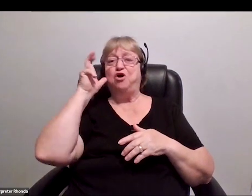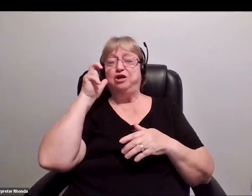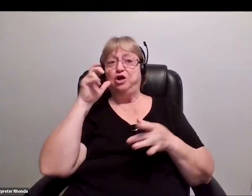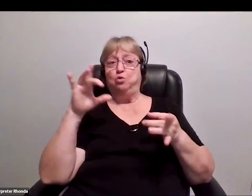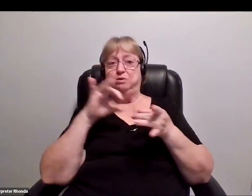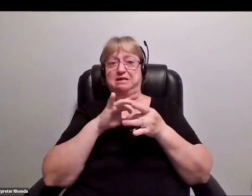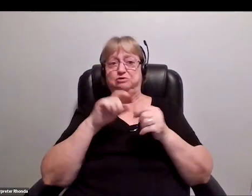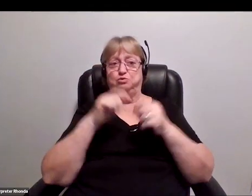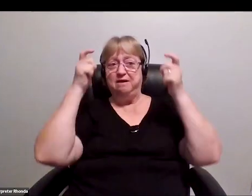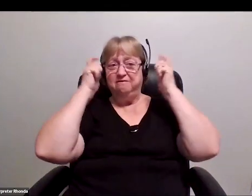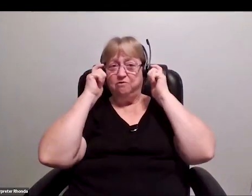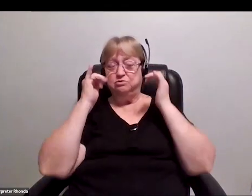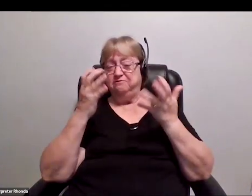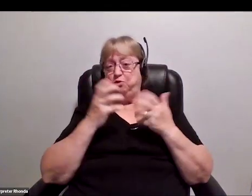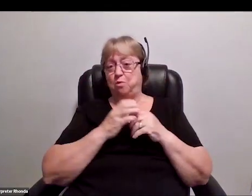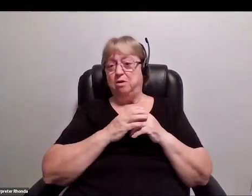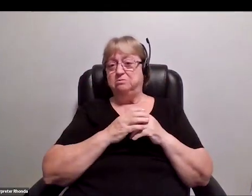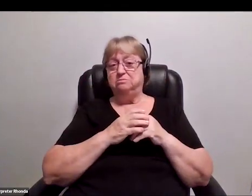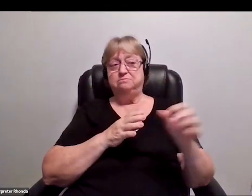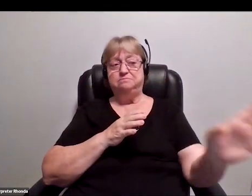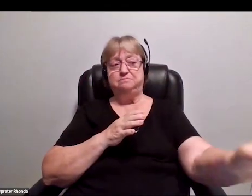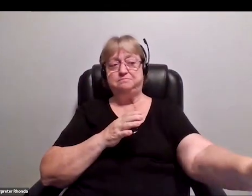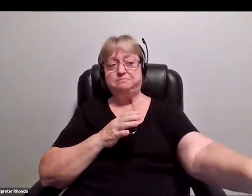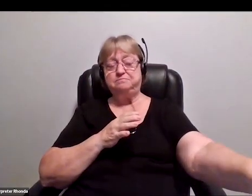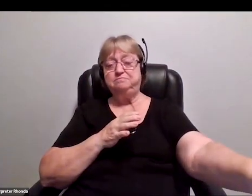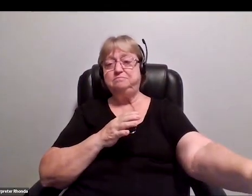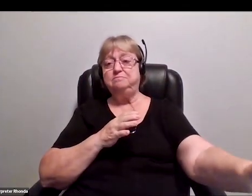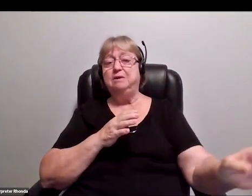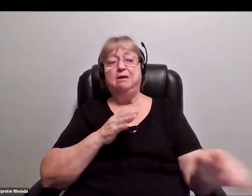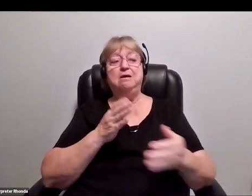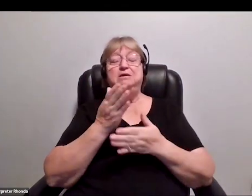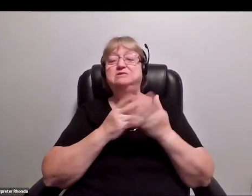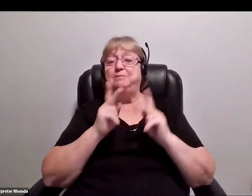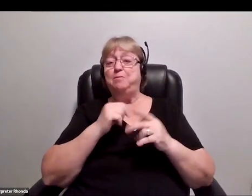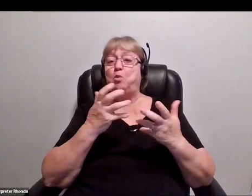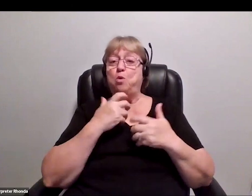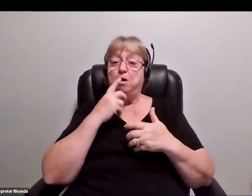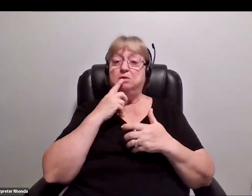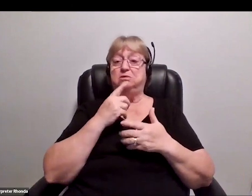Some people just want to have an individual experience. They want to have the device in their hand or device on a table